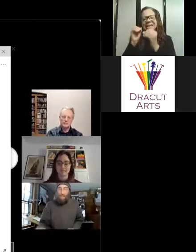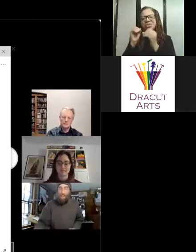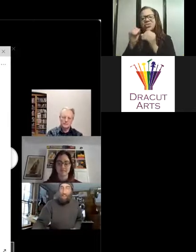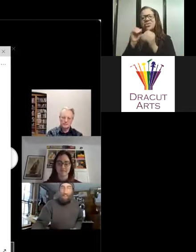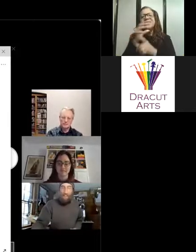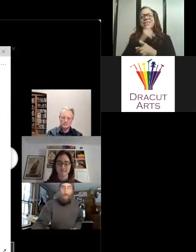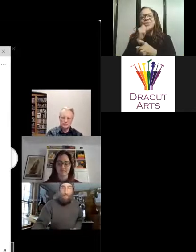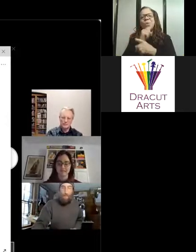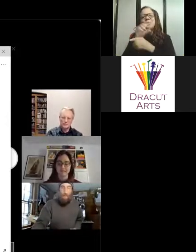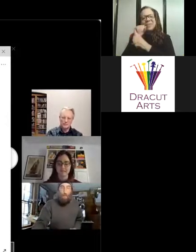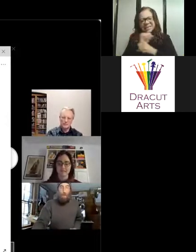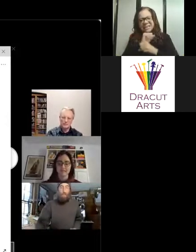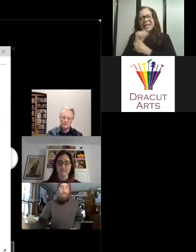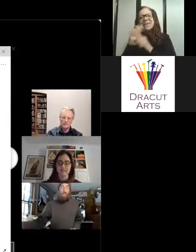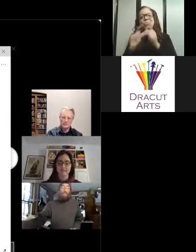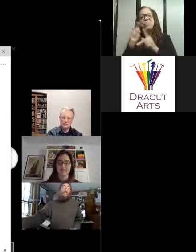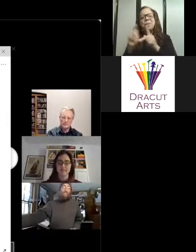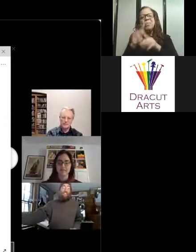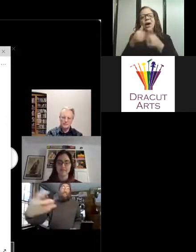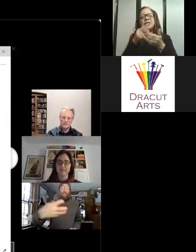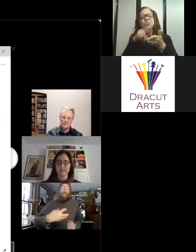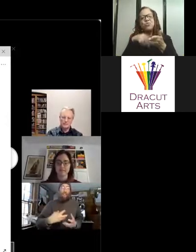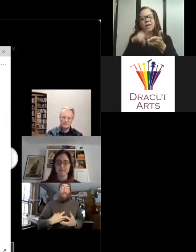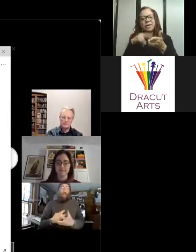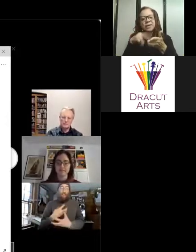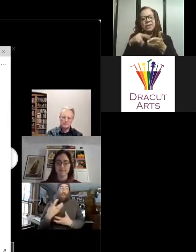Um, and what stories is he then going to encounter,